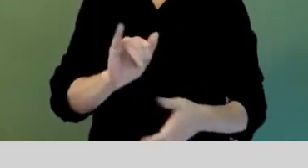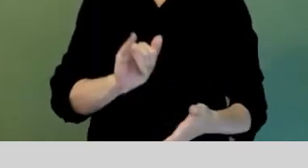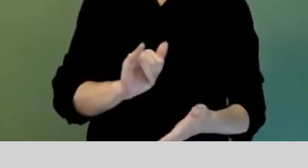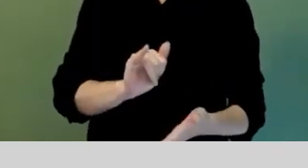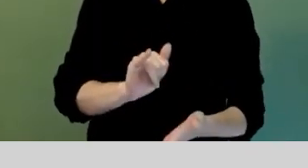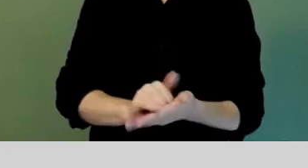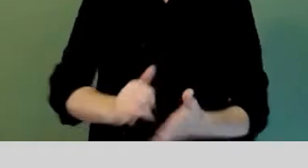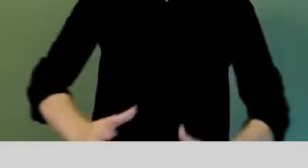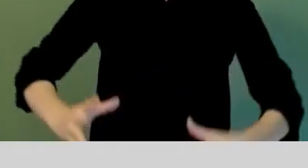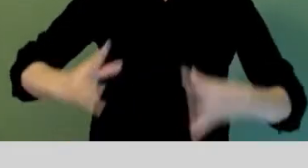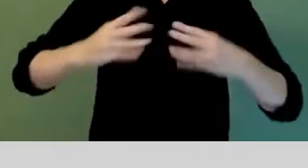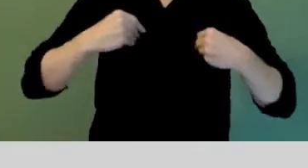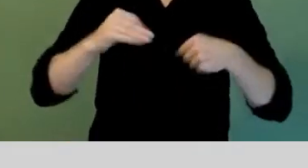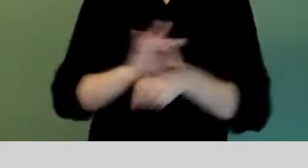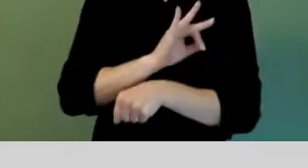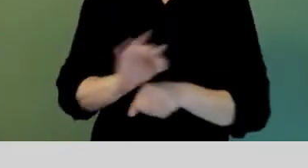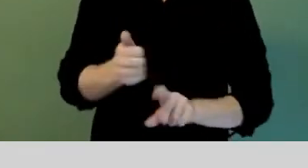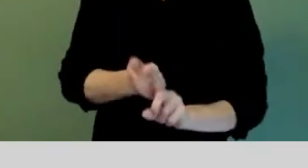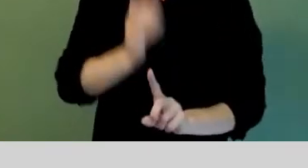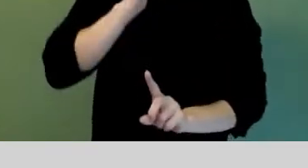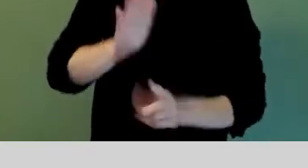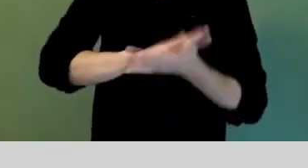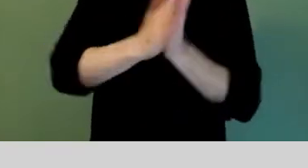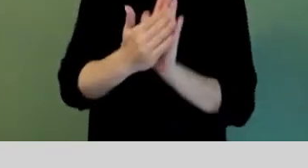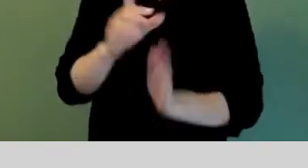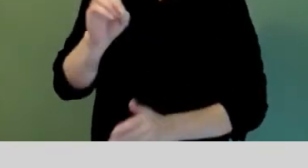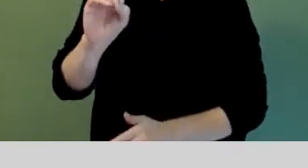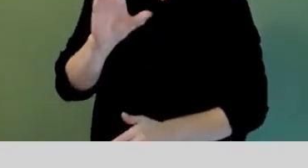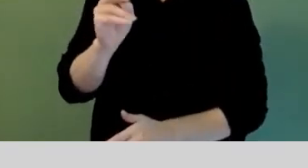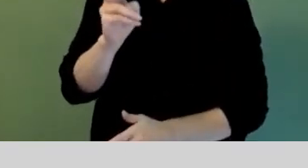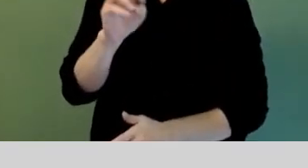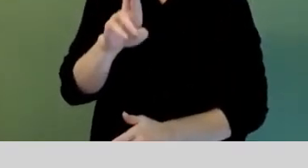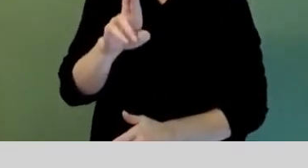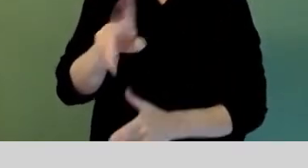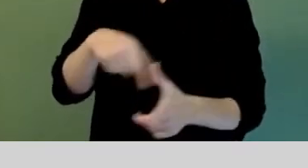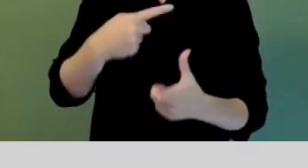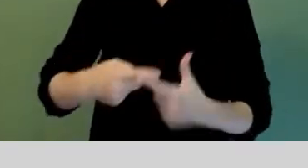and it returns the wrapper function. And then the wrapper function, well, that calls the function